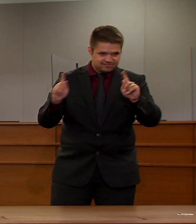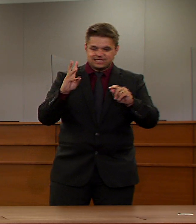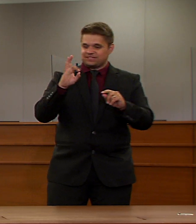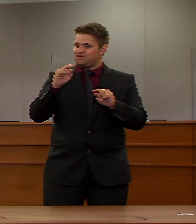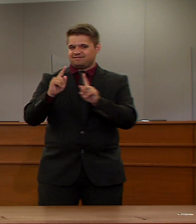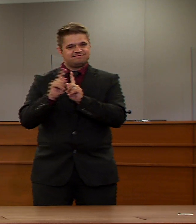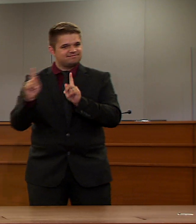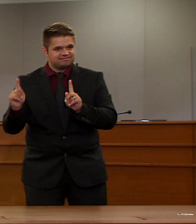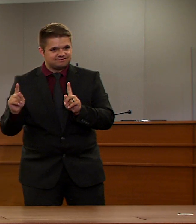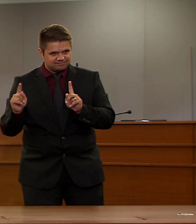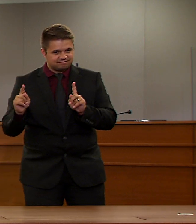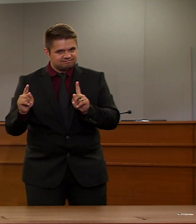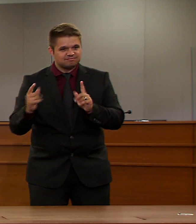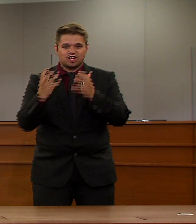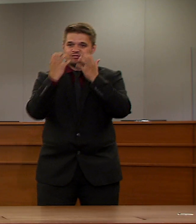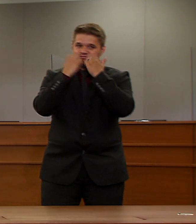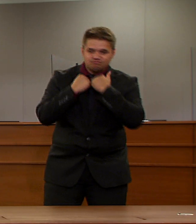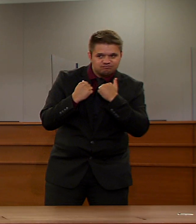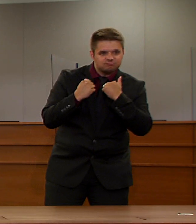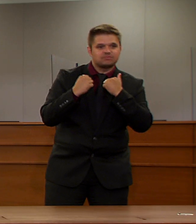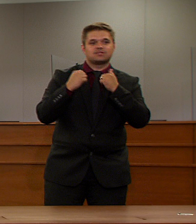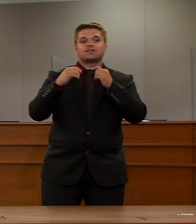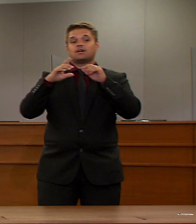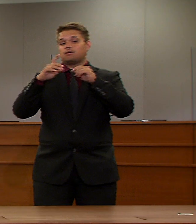And don't forget to wear your mask. Take good care.